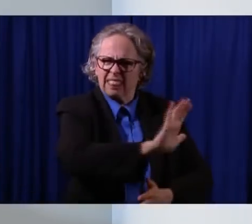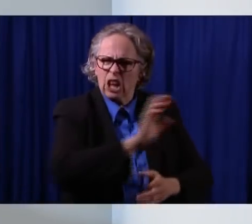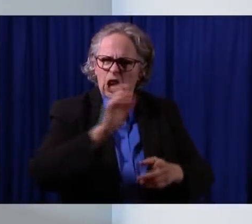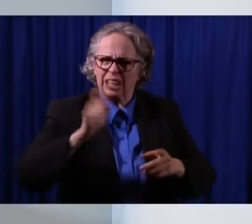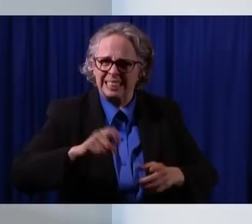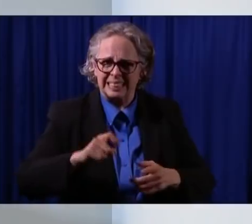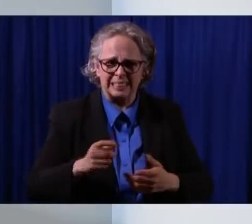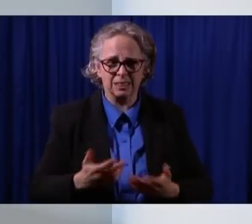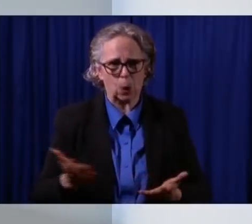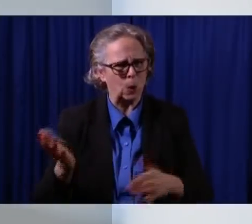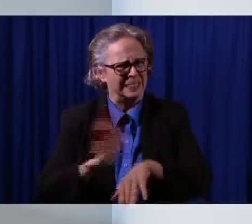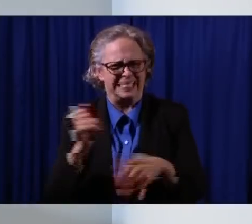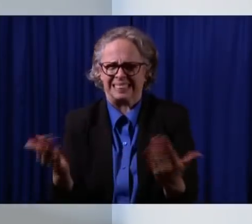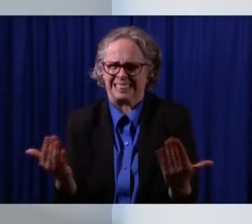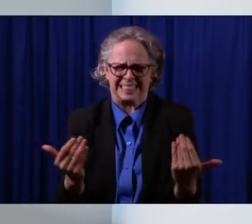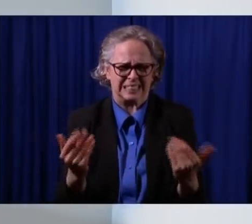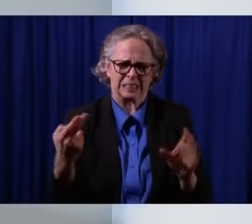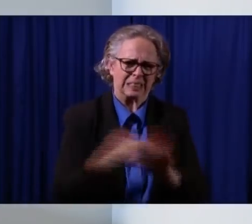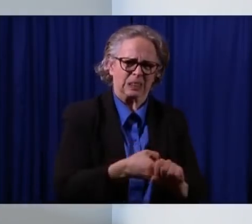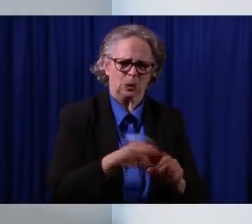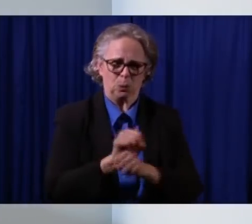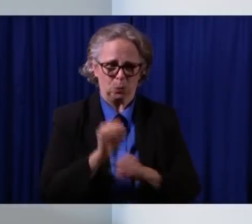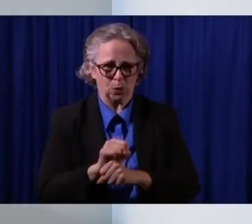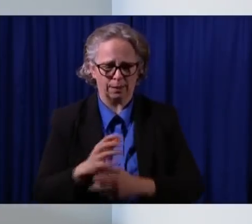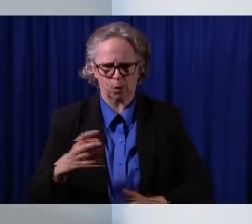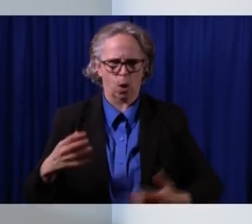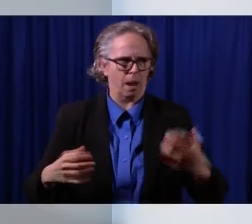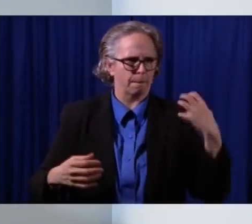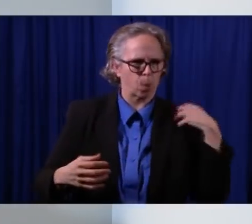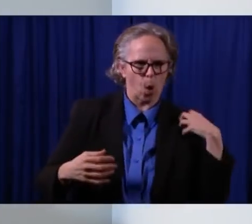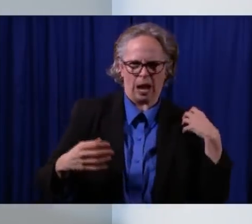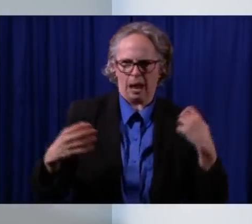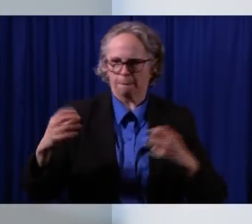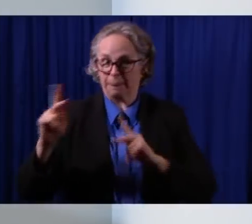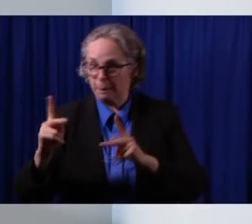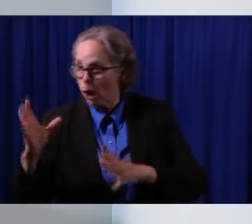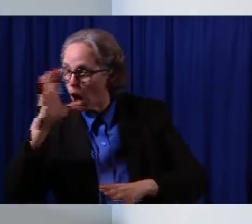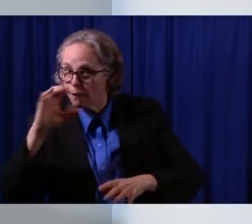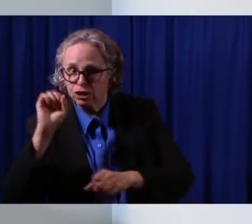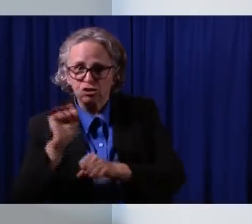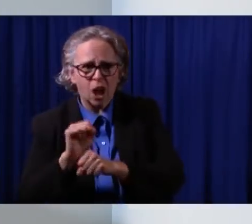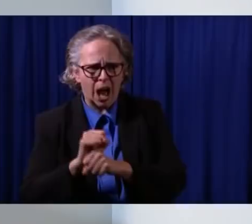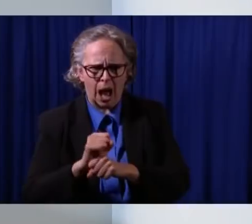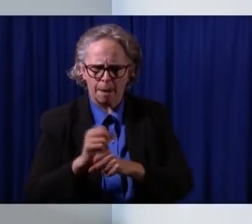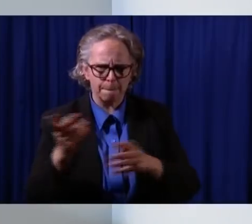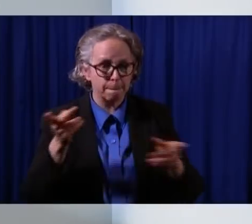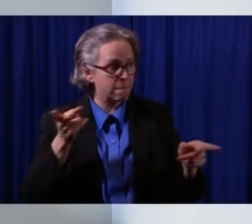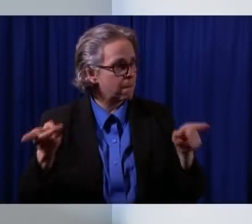ARE JUST WHAT OUR EMPLOYERS NEED THE SKILLS AND WE ARE TRYING TO HELP LINE OUR JOB- SEARCH PROGRAMS BEHIND THEM. THIS IS A PLACE TO HIRE PEOPLE,